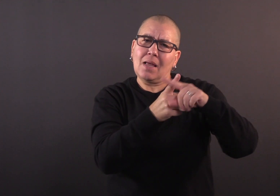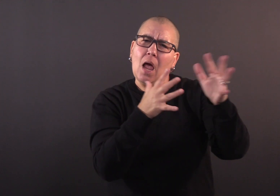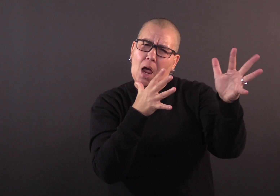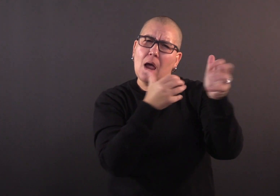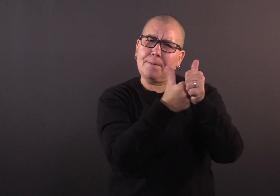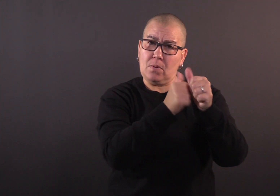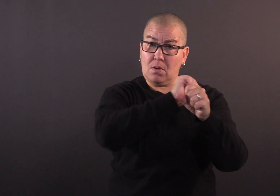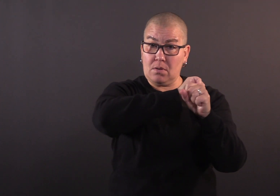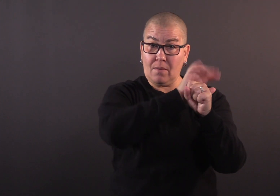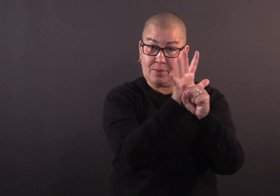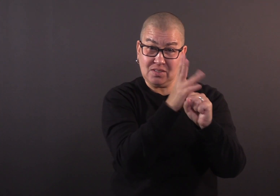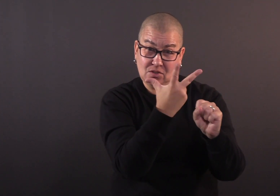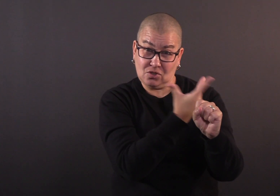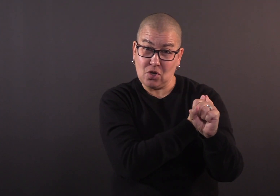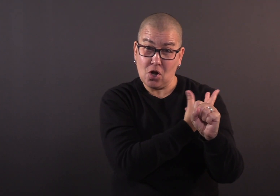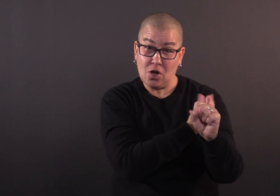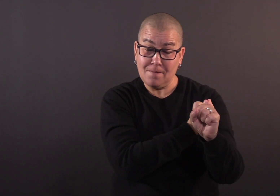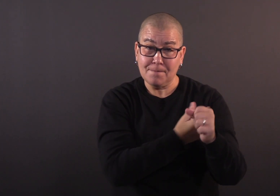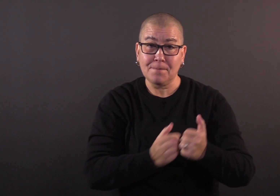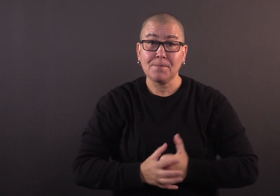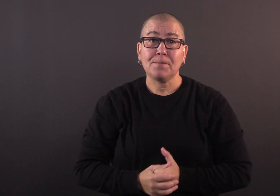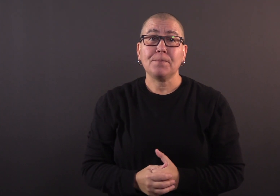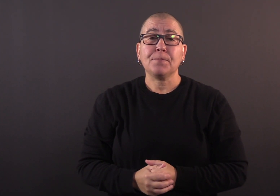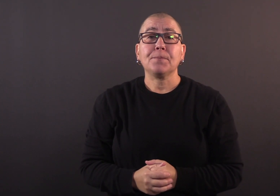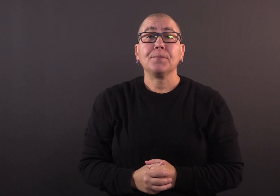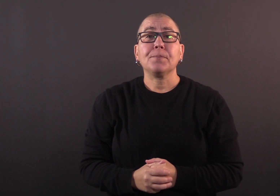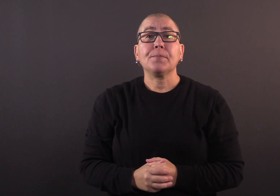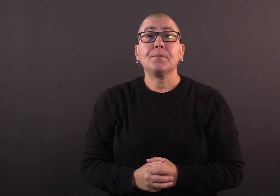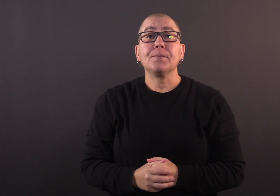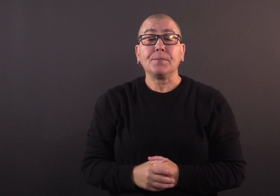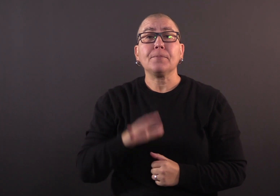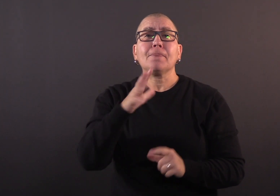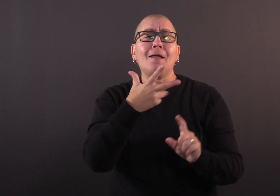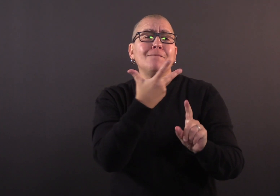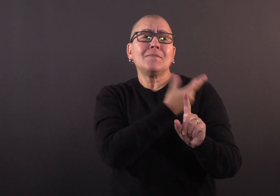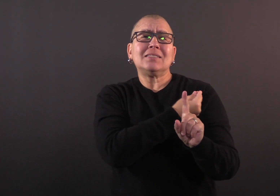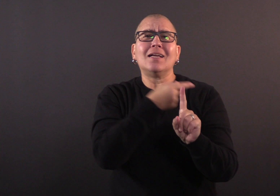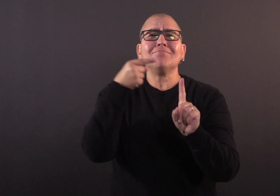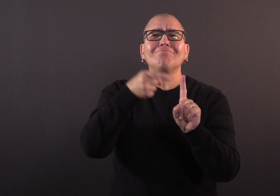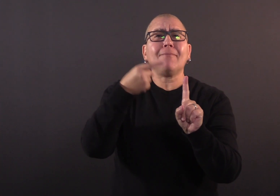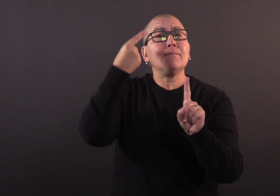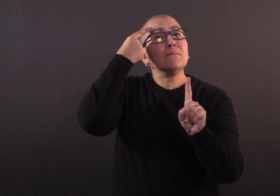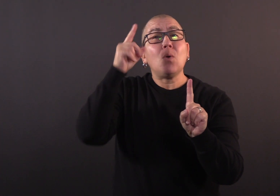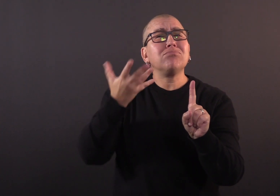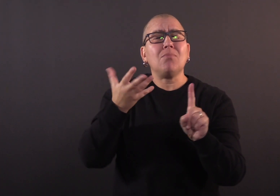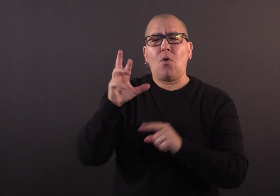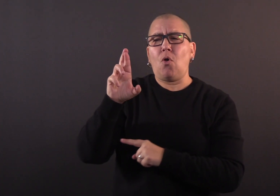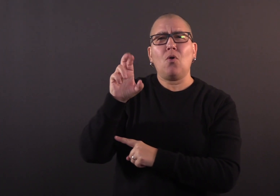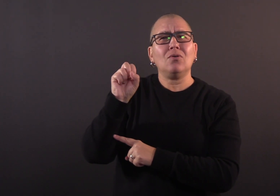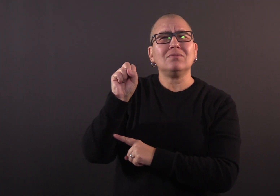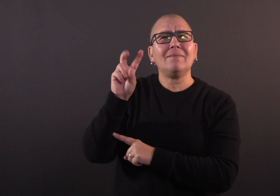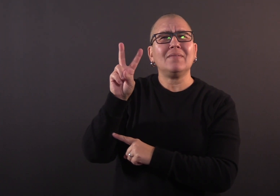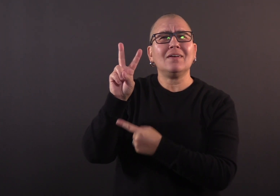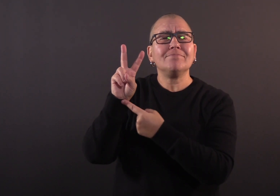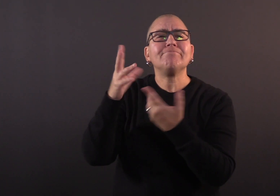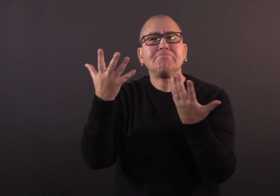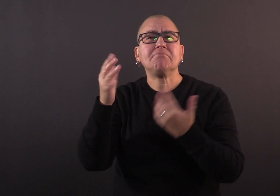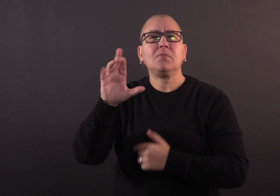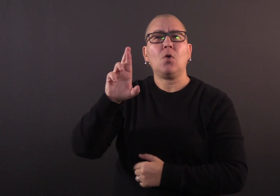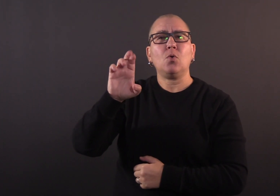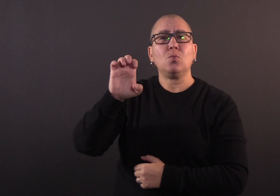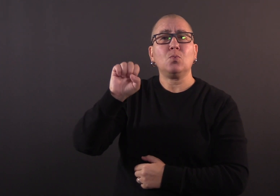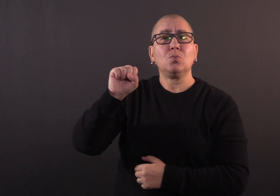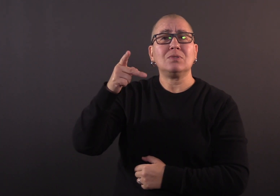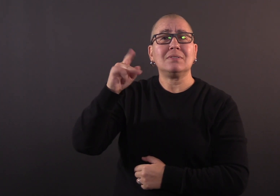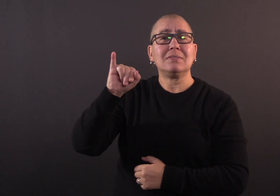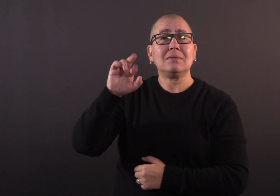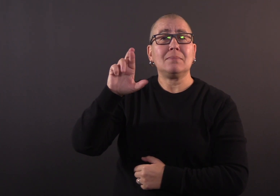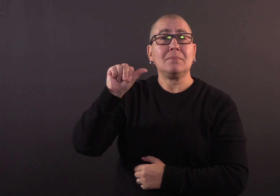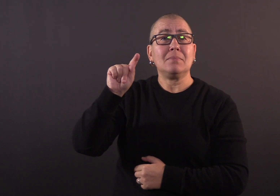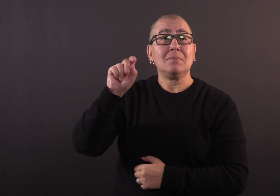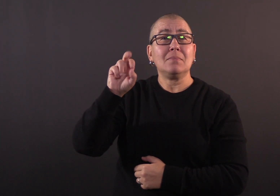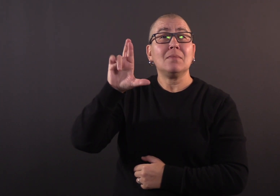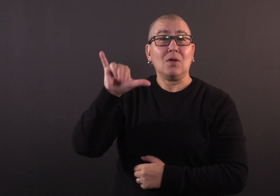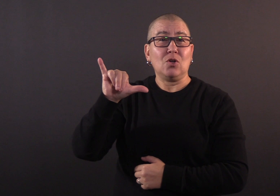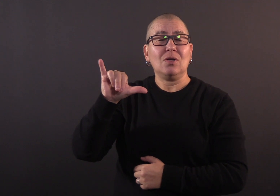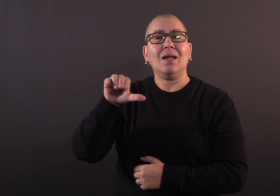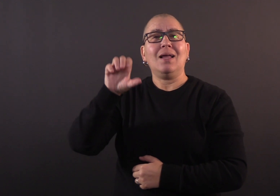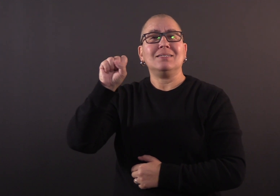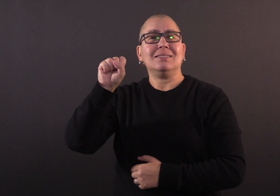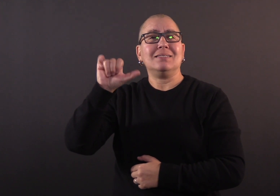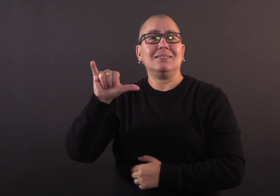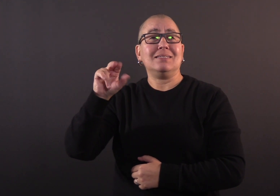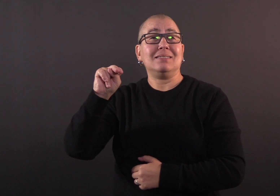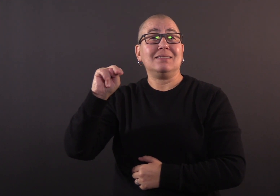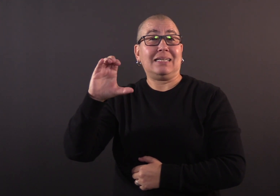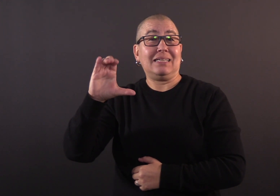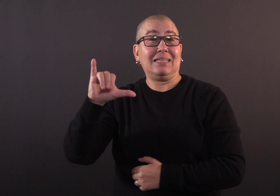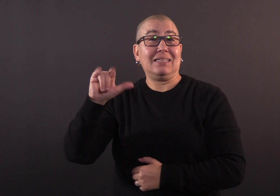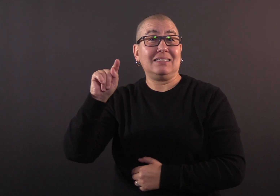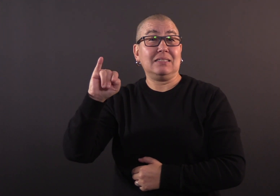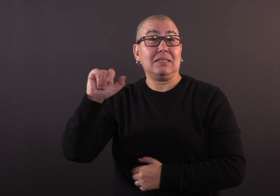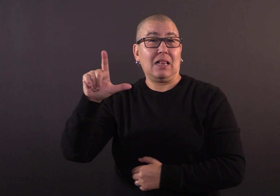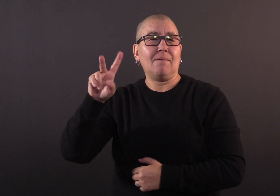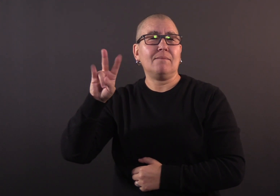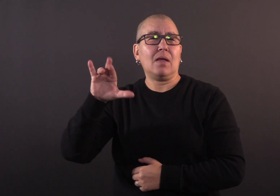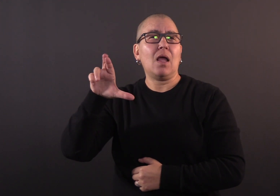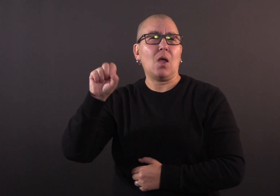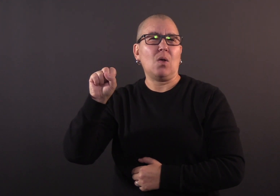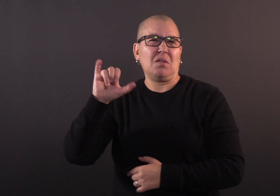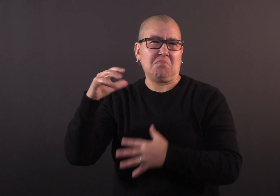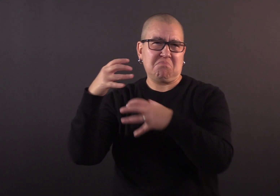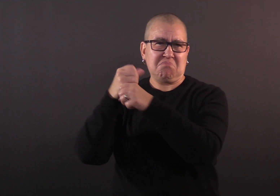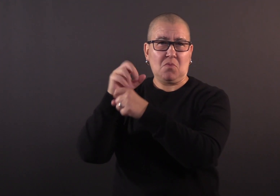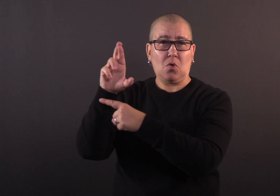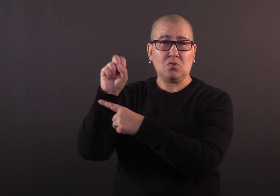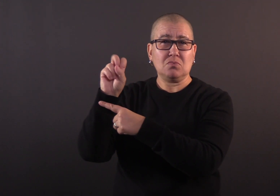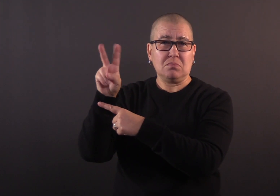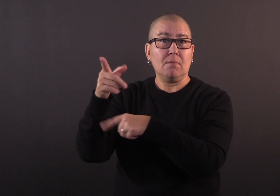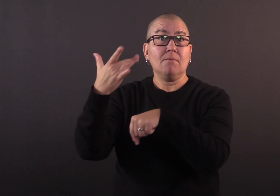and older get a flu vaccination and an updated COVID-19 shot. Vaccines for RSV, or Respiratory